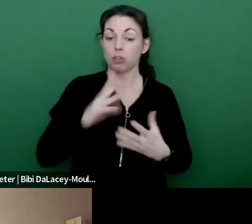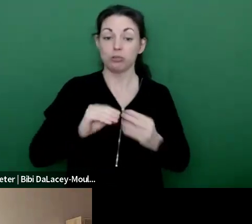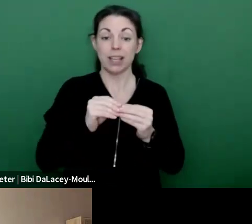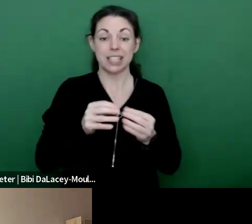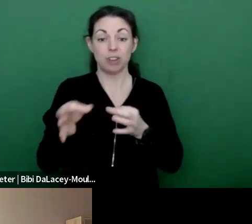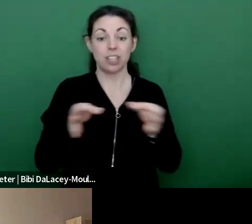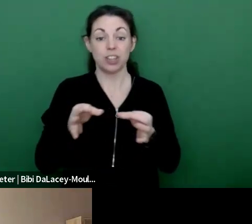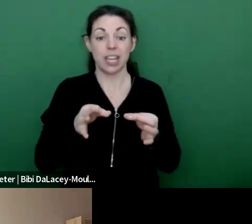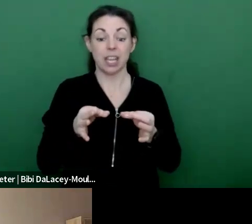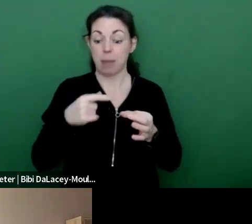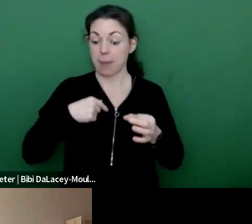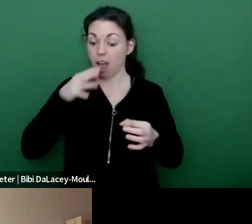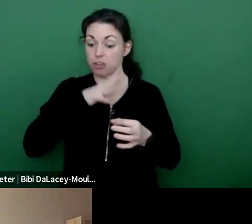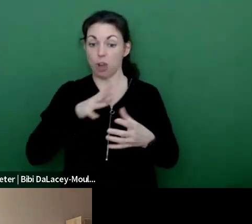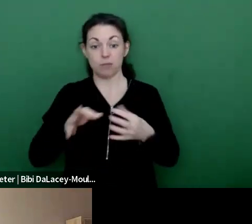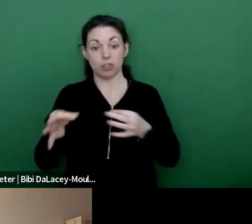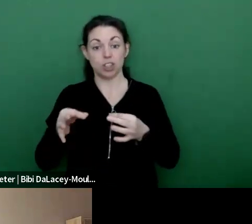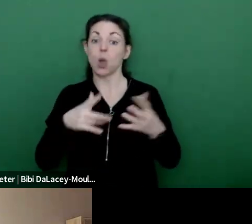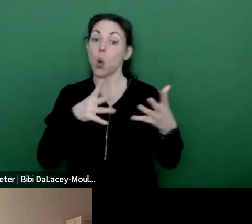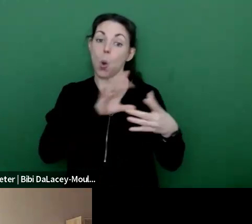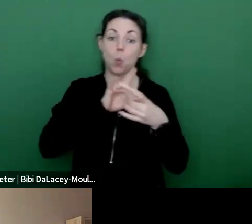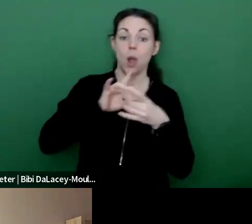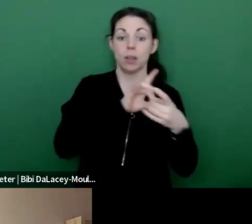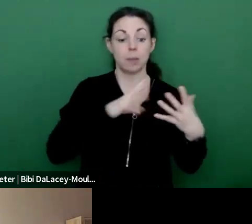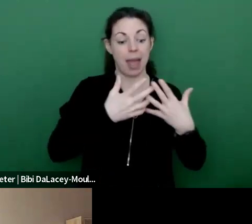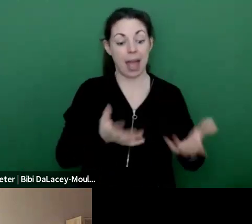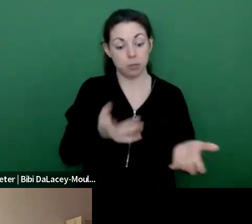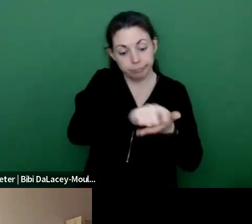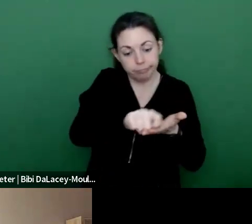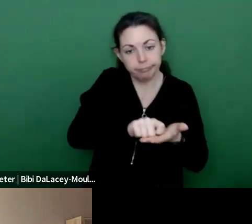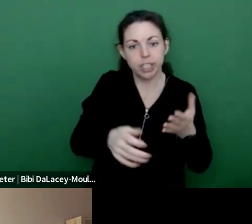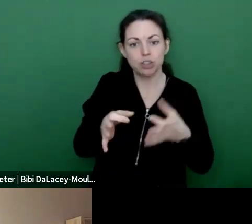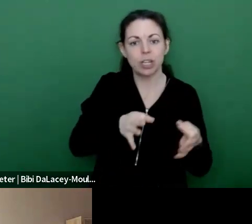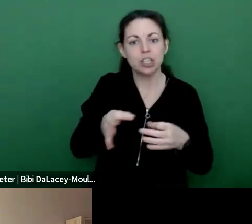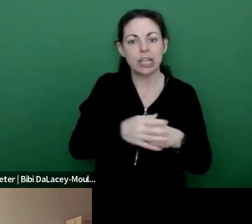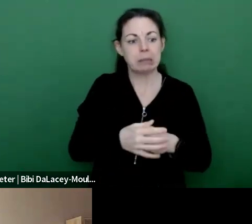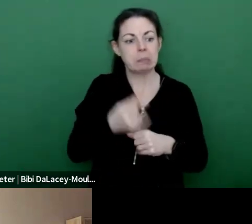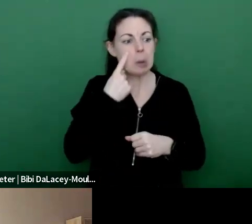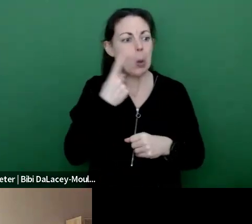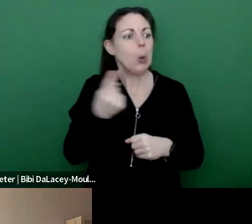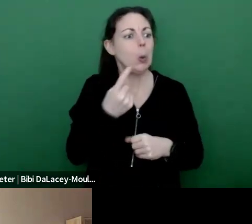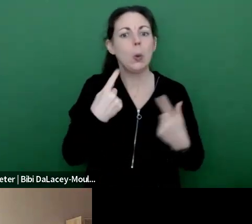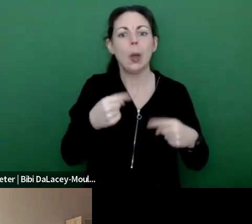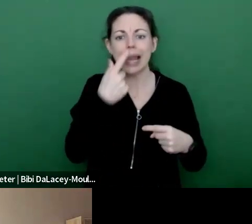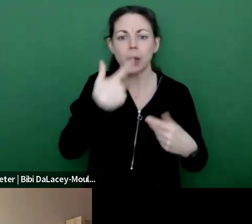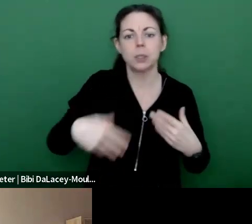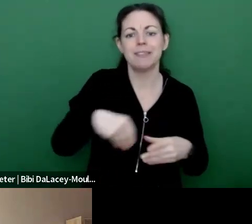their own strategy. Holding workshops, looking at who you can involve in developing a strategy. Trying to understand what a strategy even means.